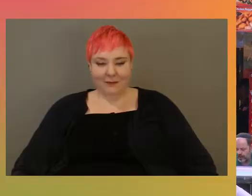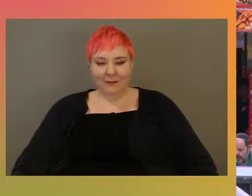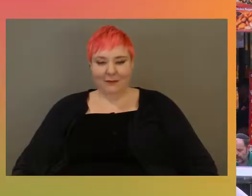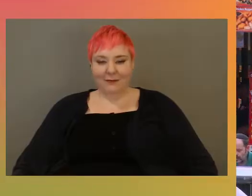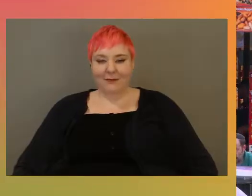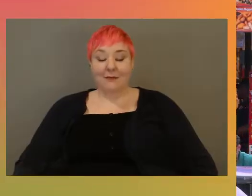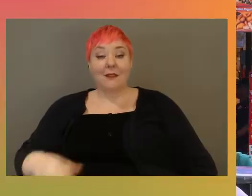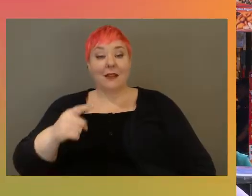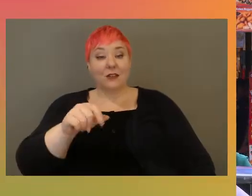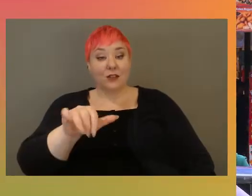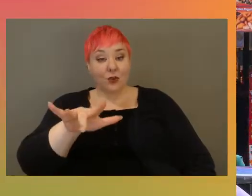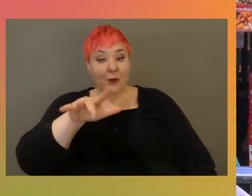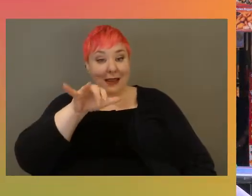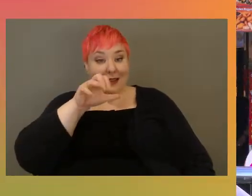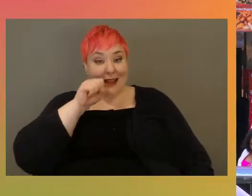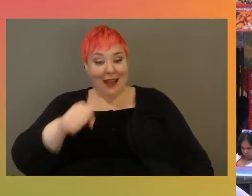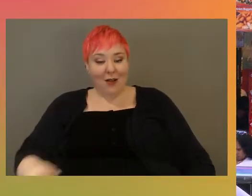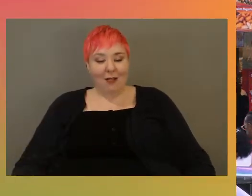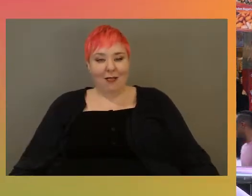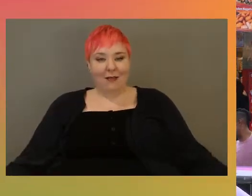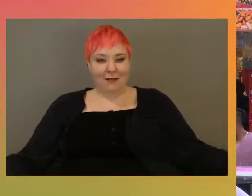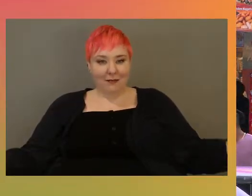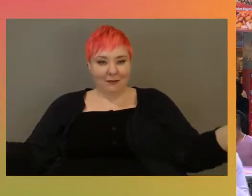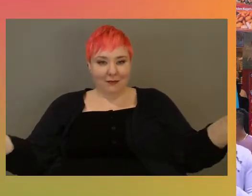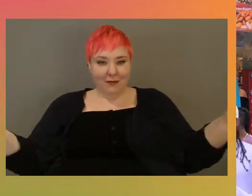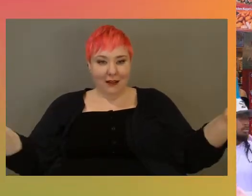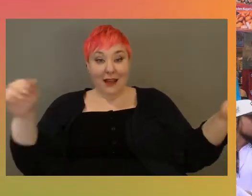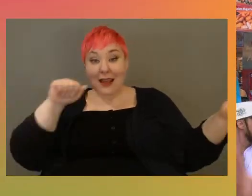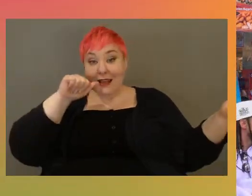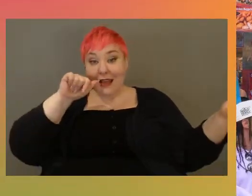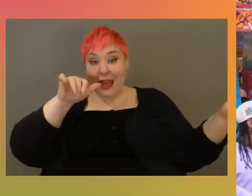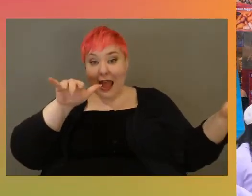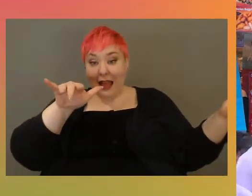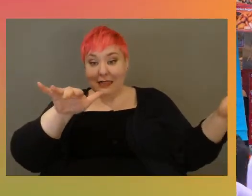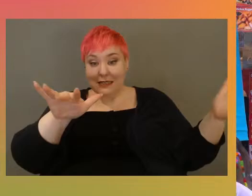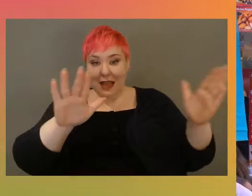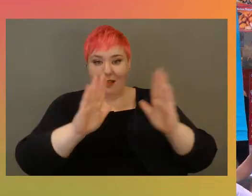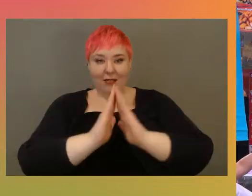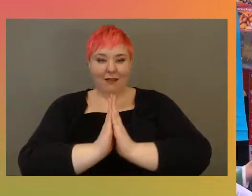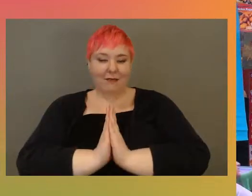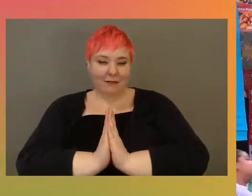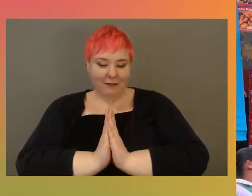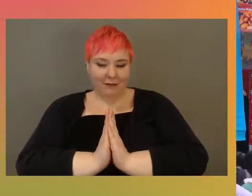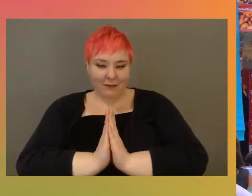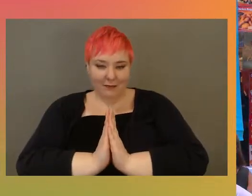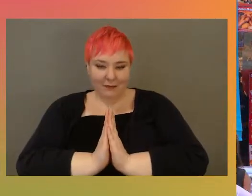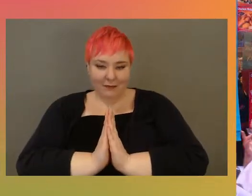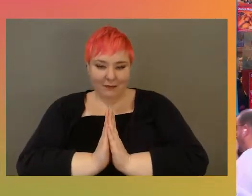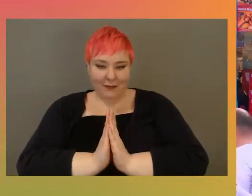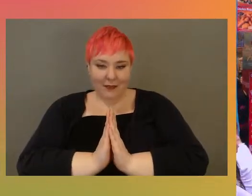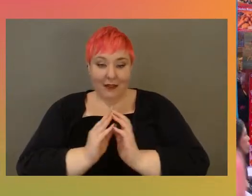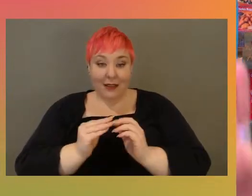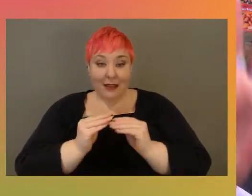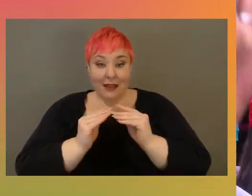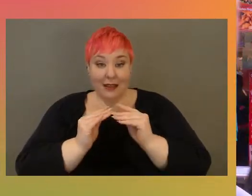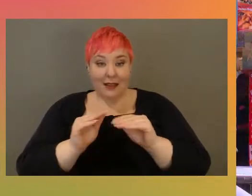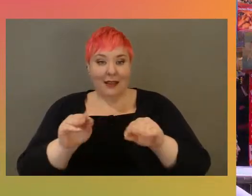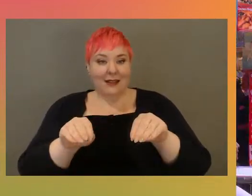AND RELEASE THE ARMS TO YOUR SIDE. AS YOU INHALE, ARMS OUT TO YOUR